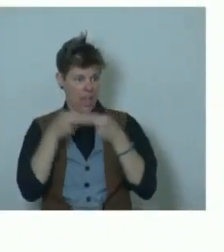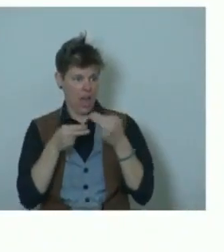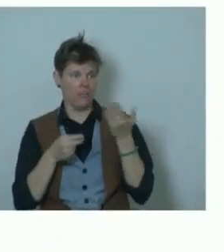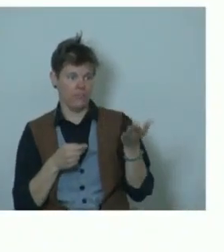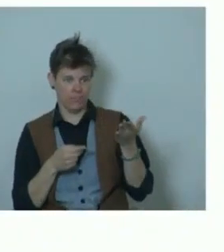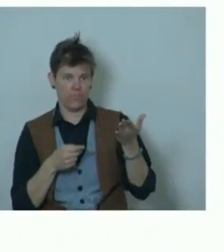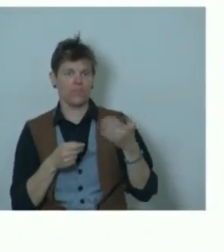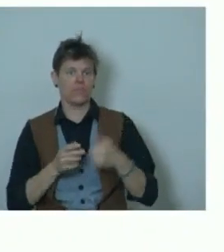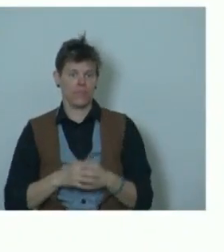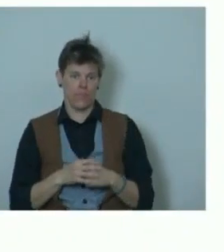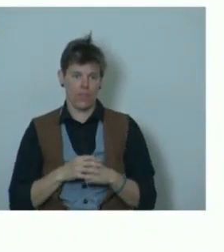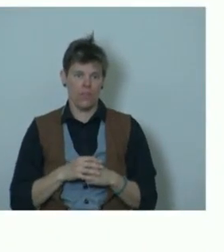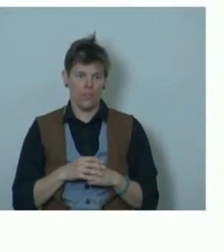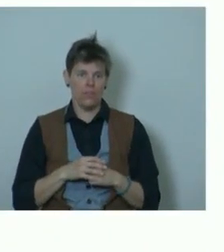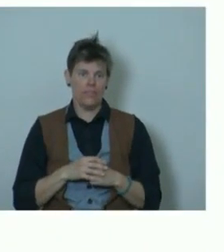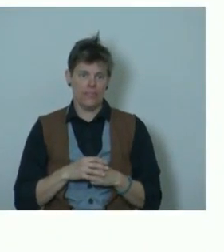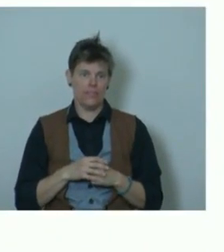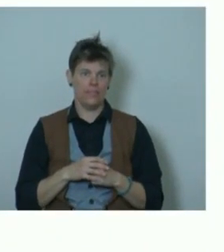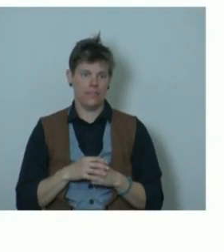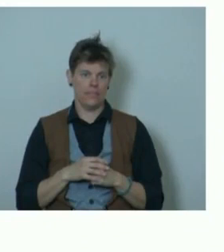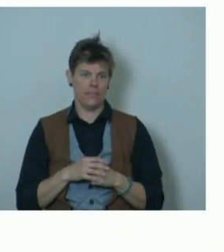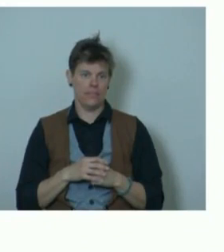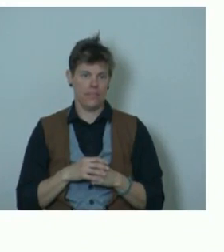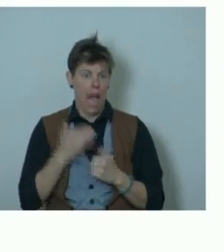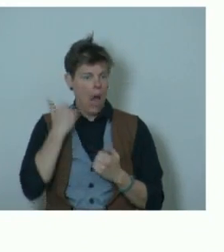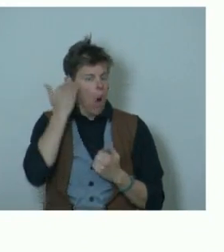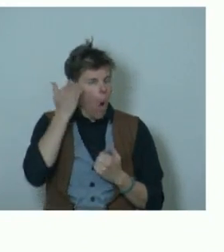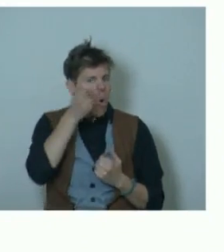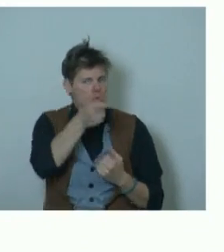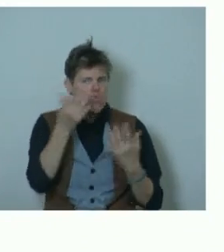WE HAVE THIS ON THE DOH WEBSITE VERY SOON.